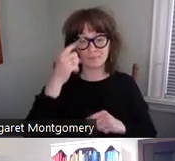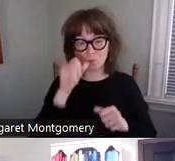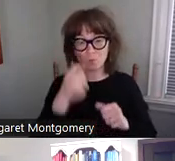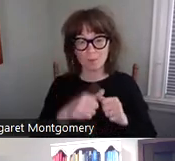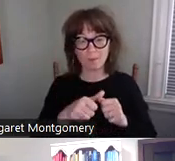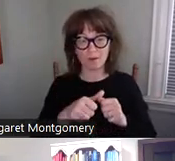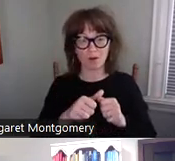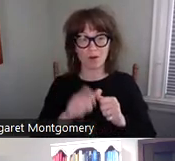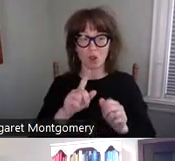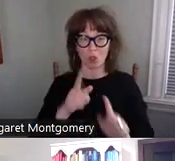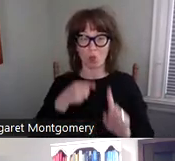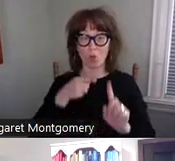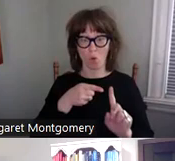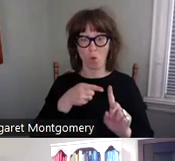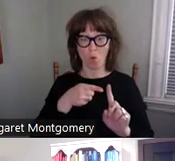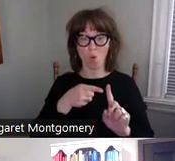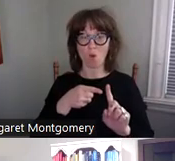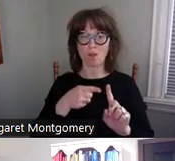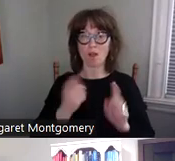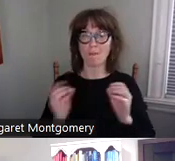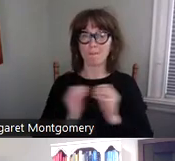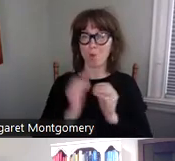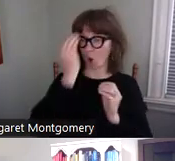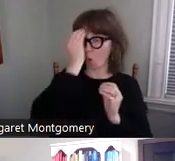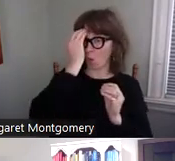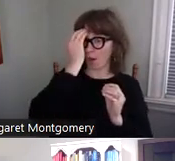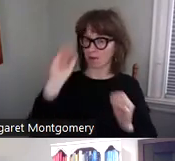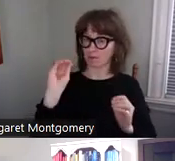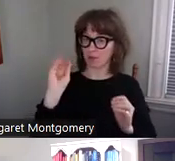about our current and media associations with the use, and potentially something that we